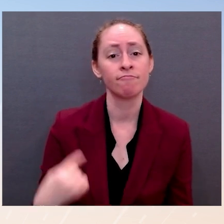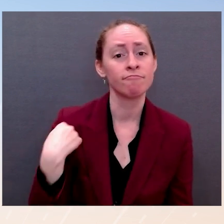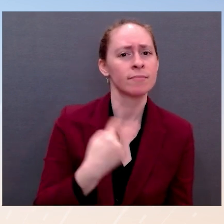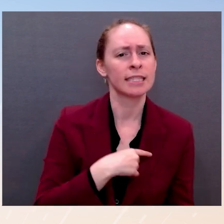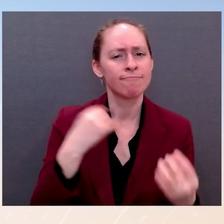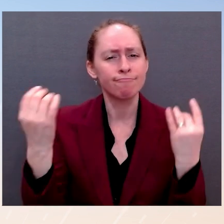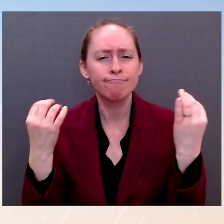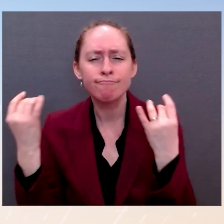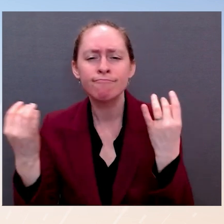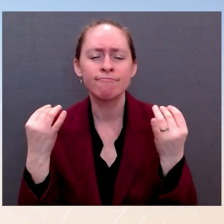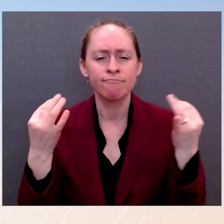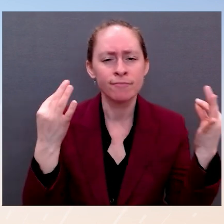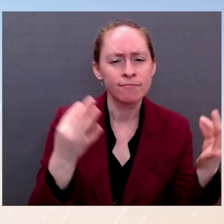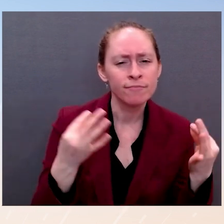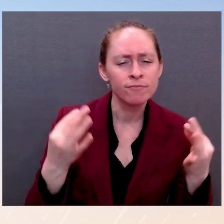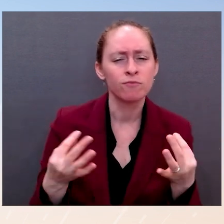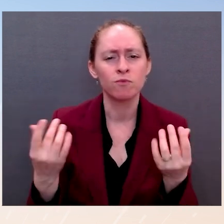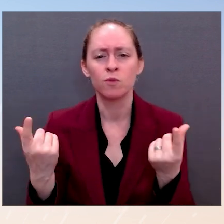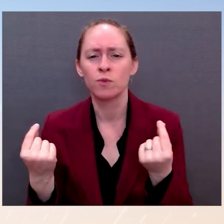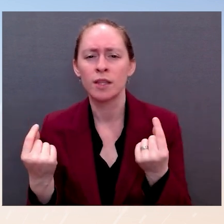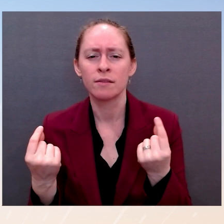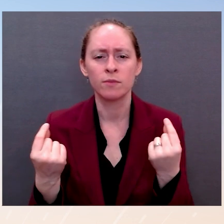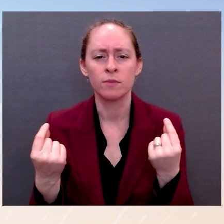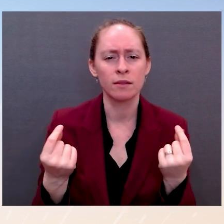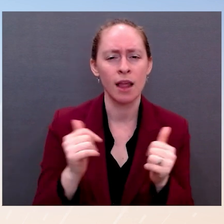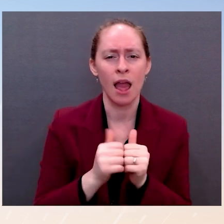all of the decisions we're making, we're really looking to ask ourselves